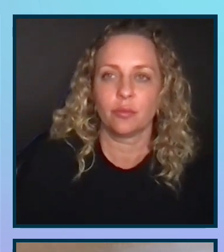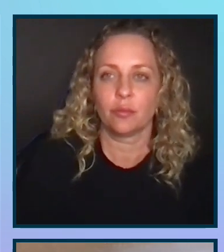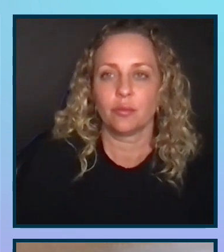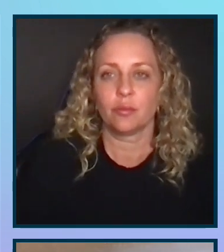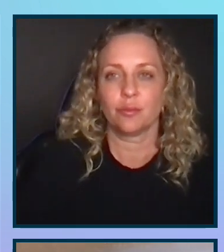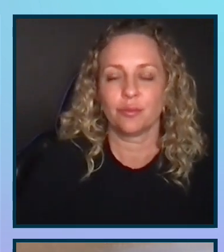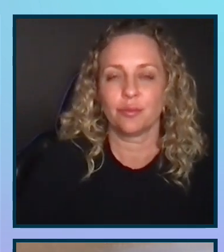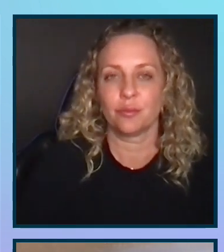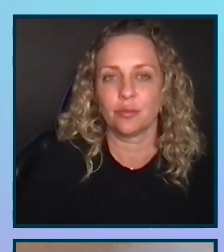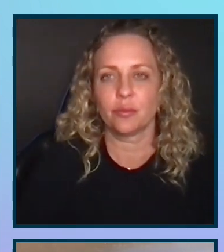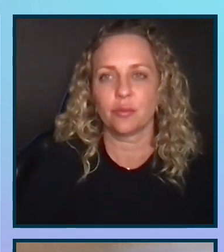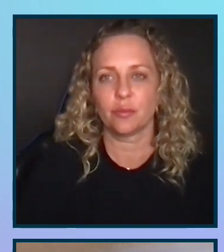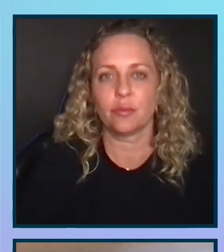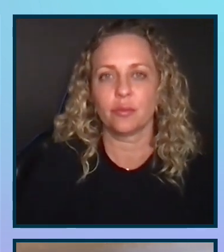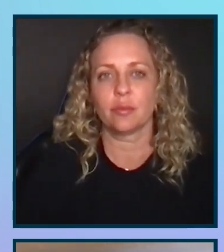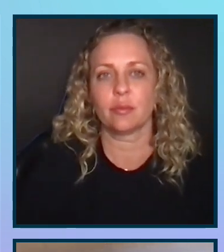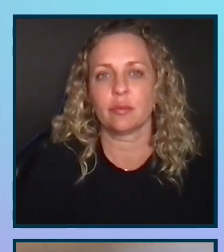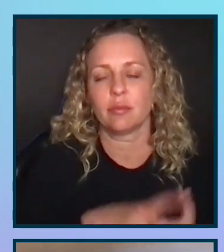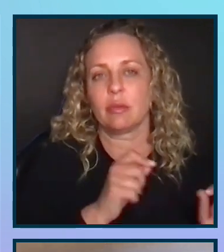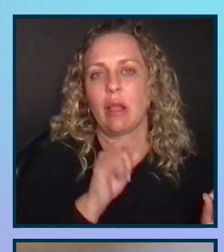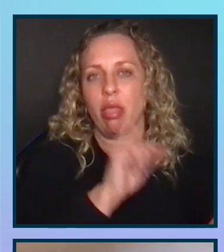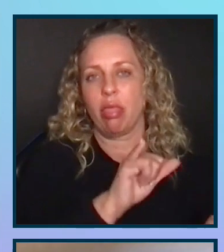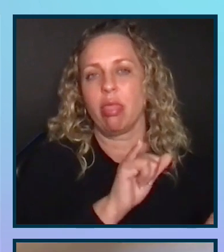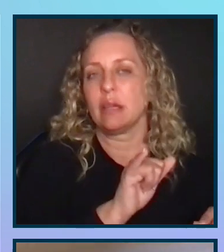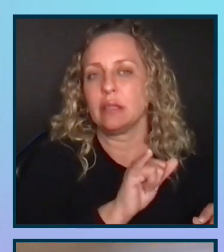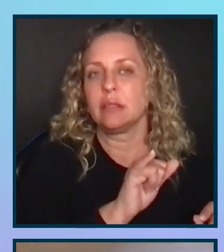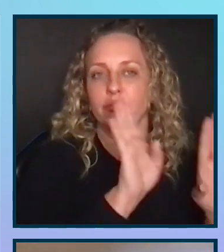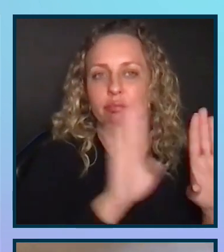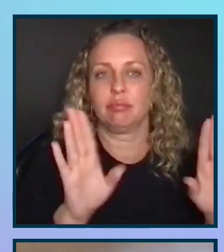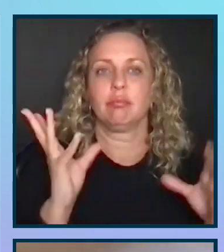This slide shows a print of the student discovering space.